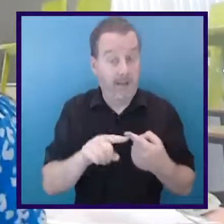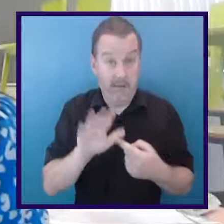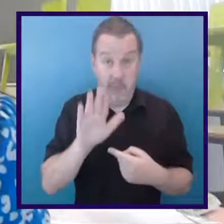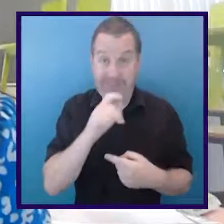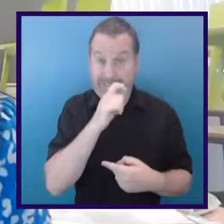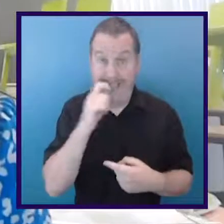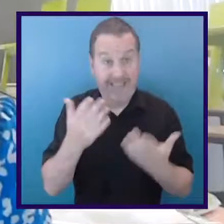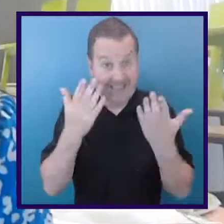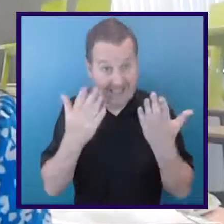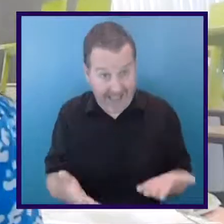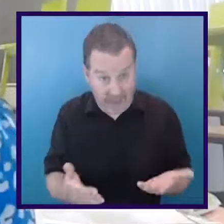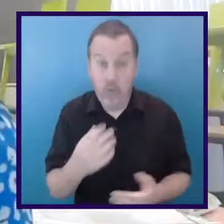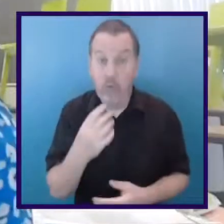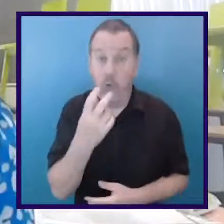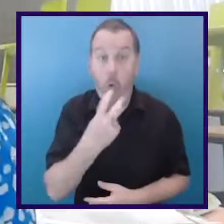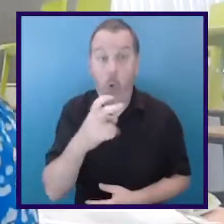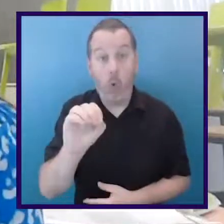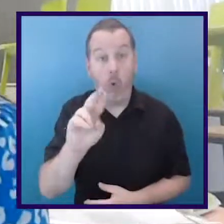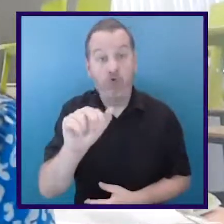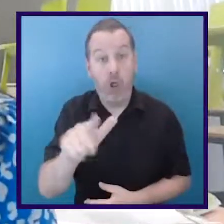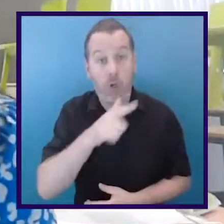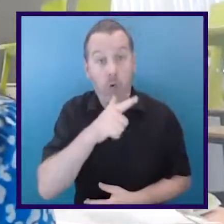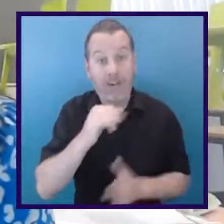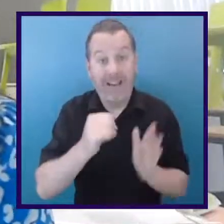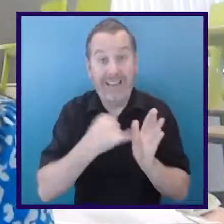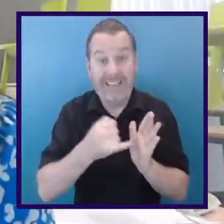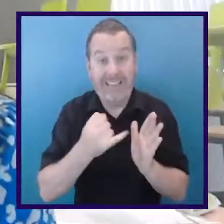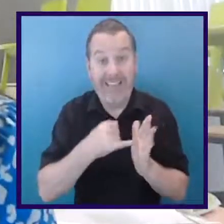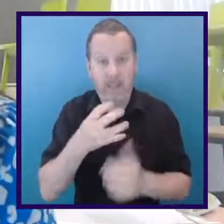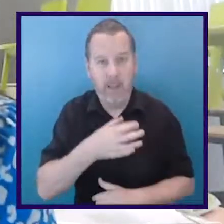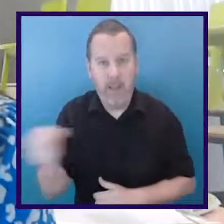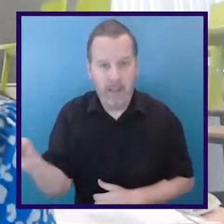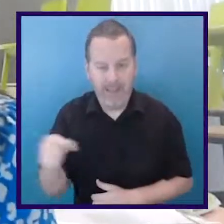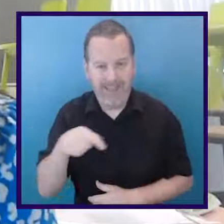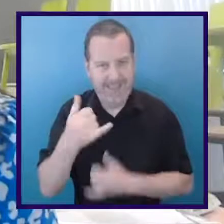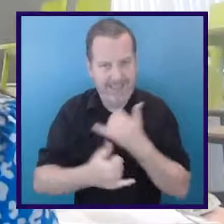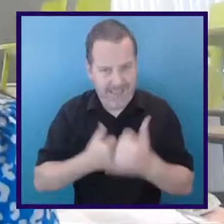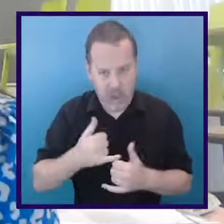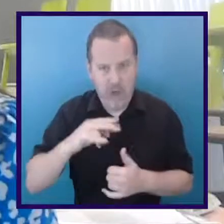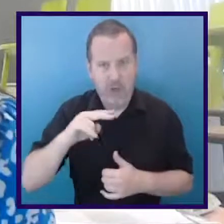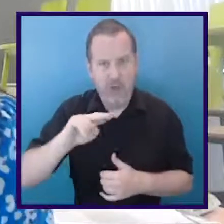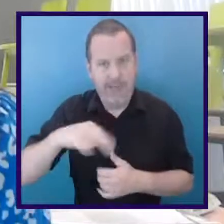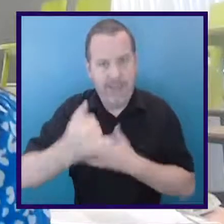exam, this year and last year. And I don't think that sends out a very positive message about languages.